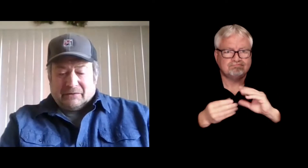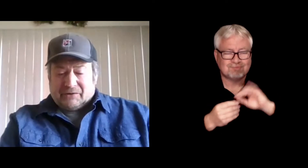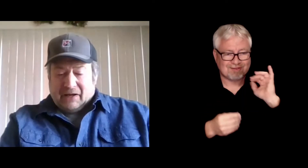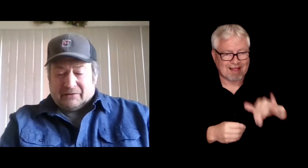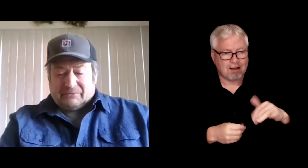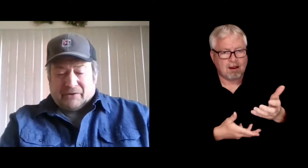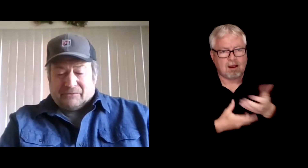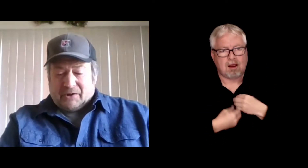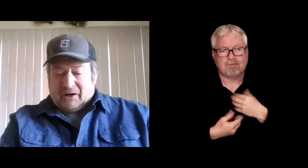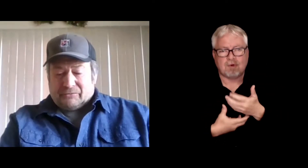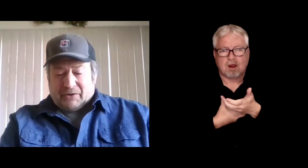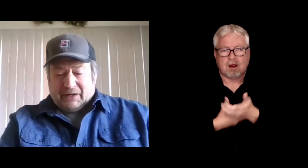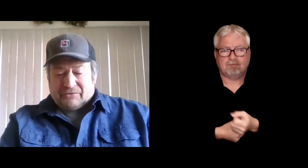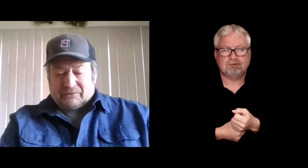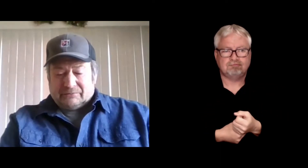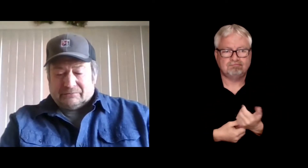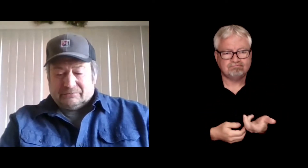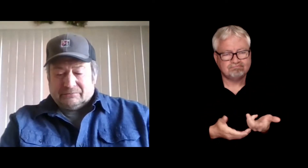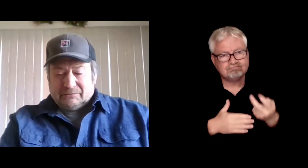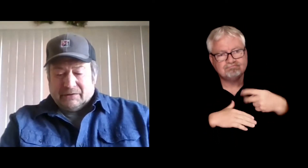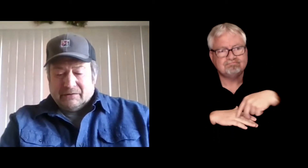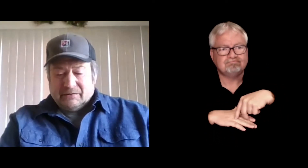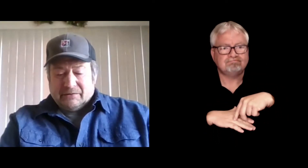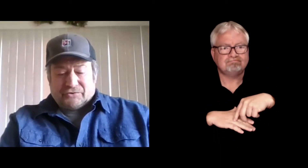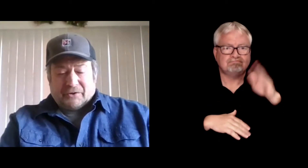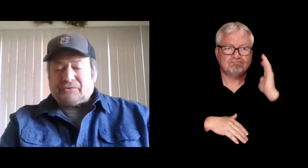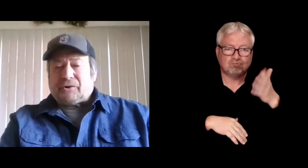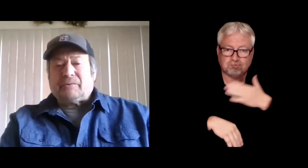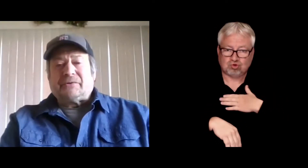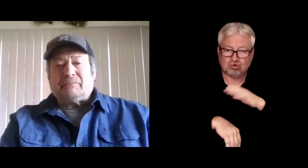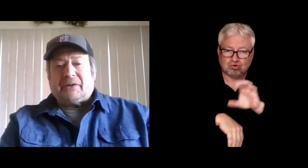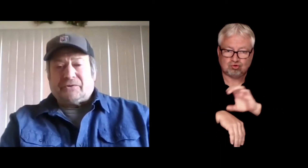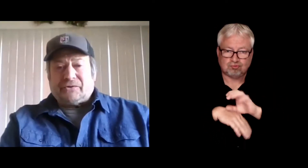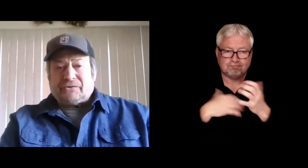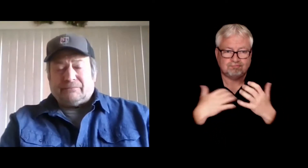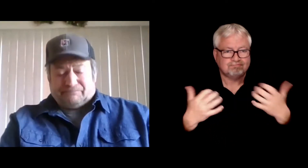and stand in front of a congregation, share sermons and messages.